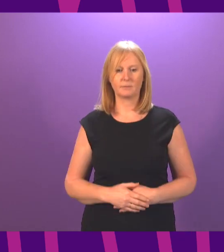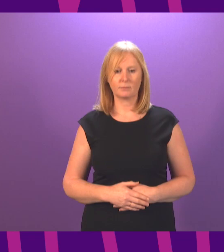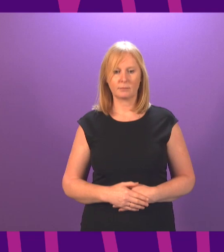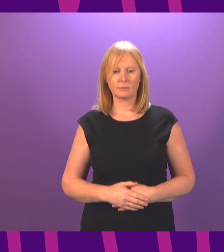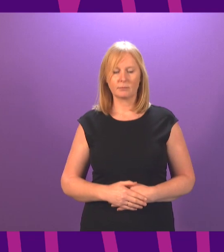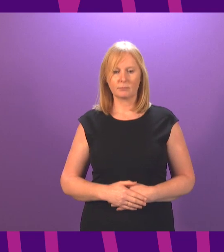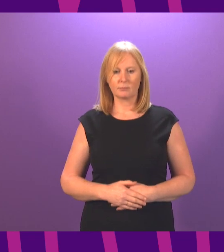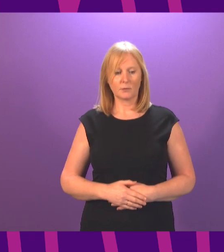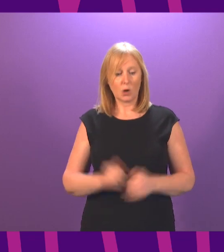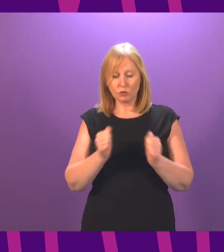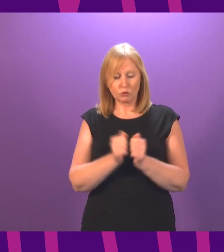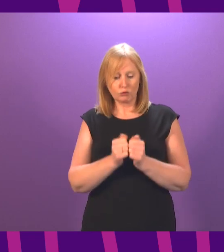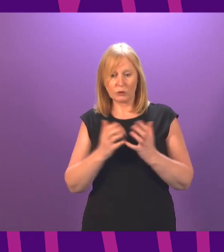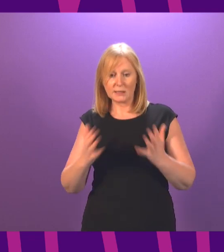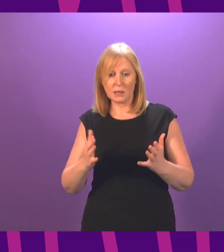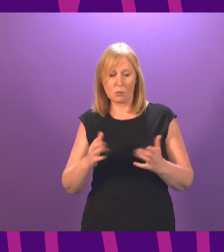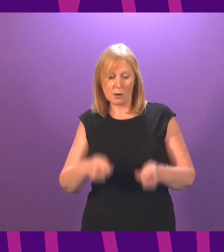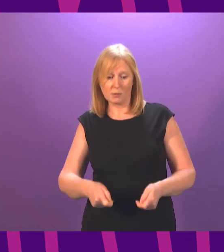I do not disagree with what the Equality and Human Rights Commission is saying or with